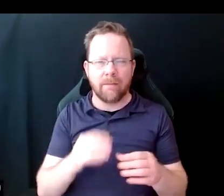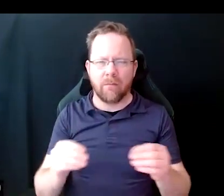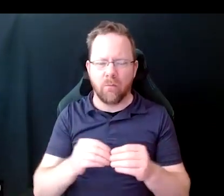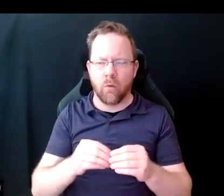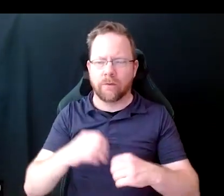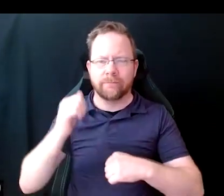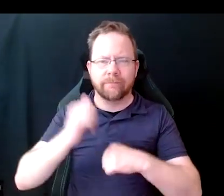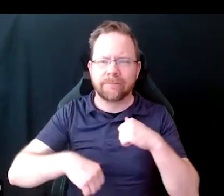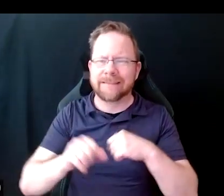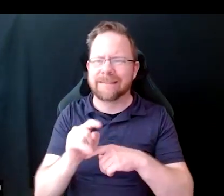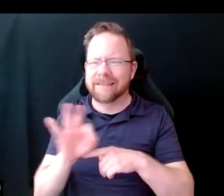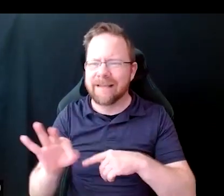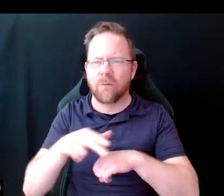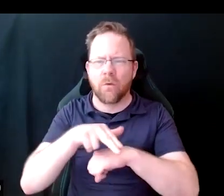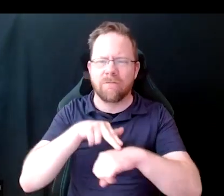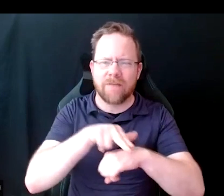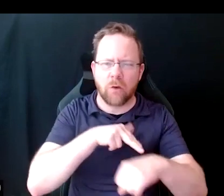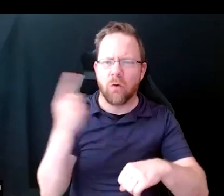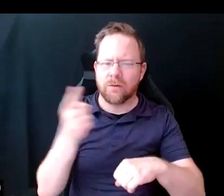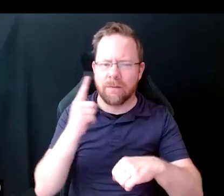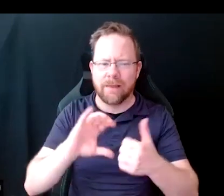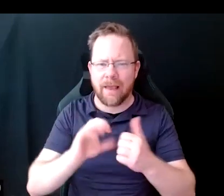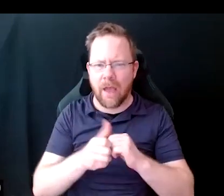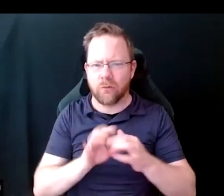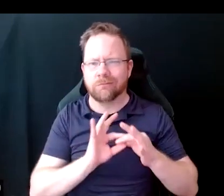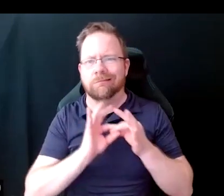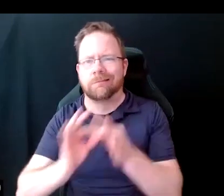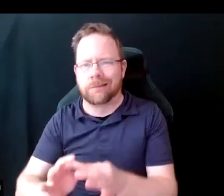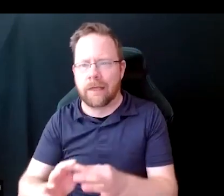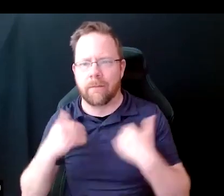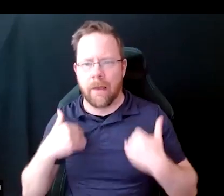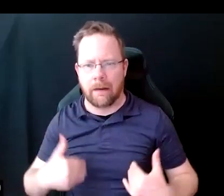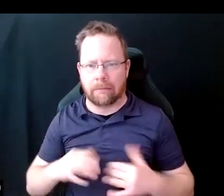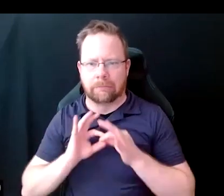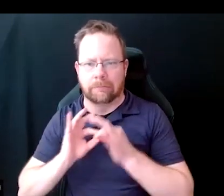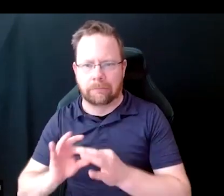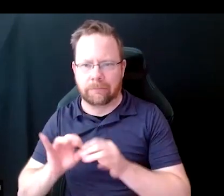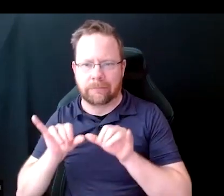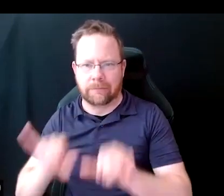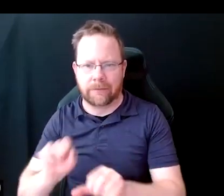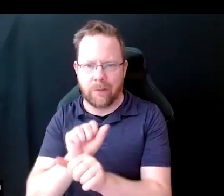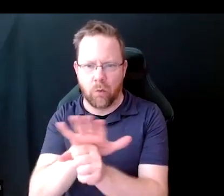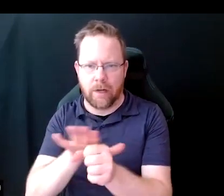with maybe some Velcro or other ways of attaching yourself to your work area so that you can do your job.